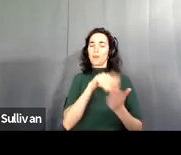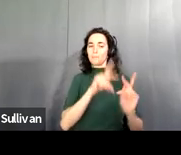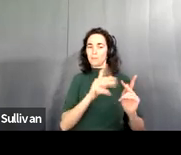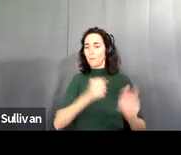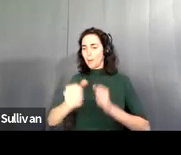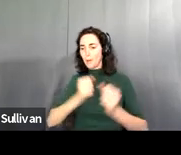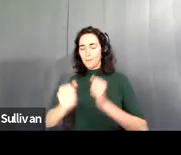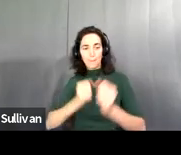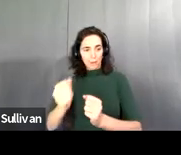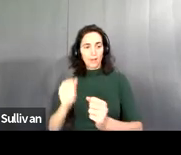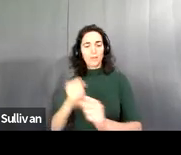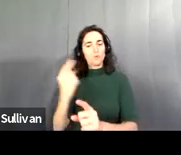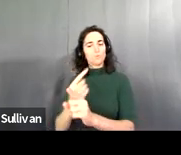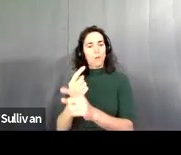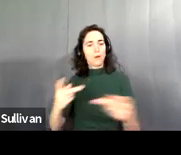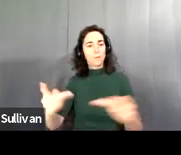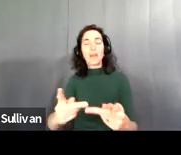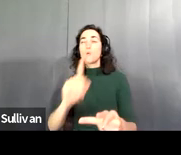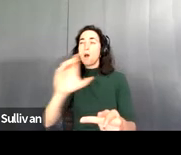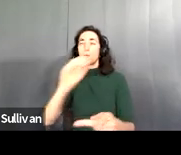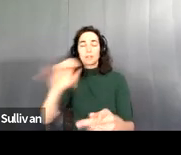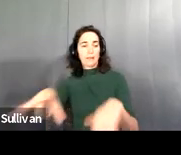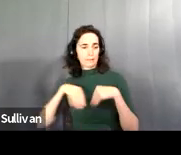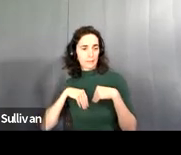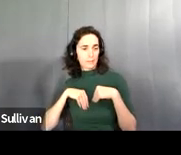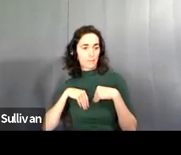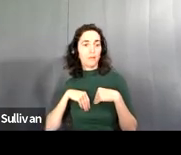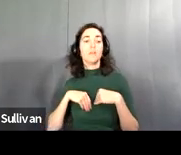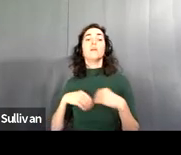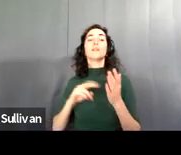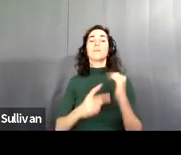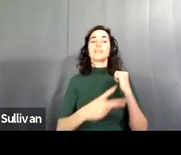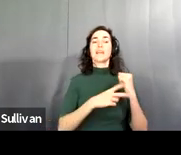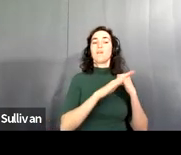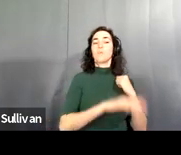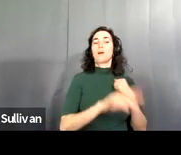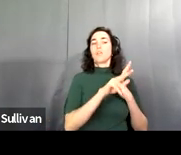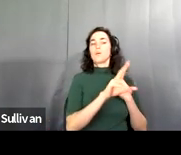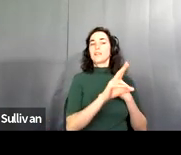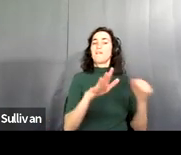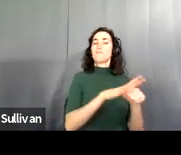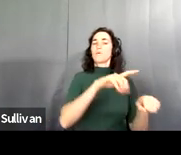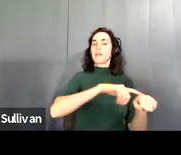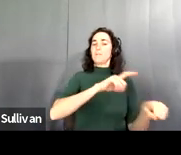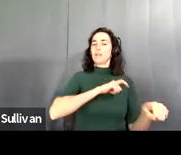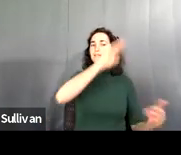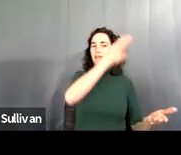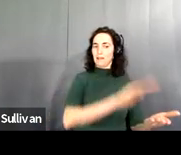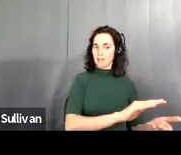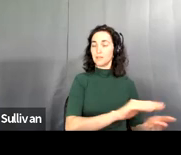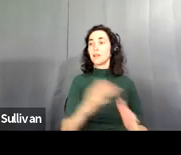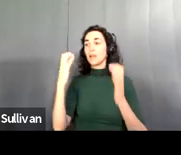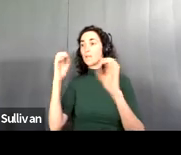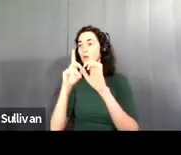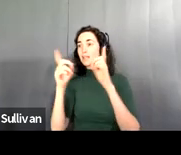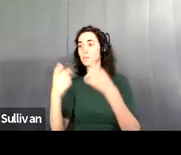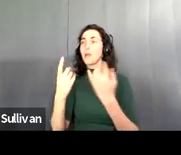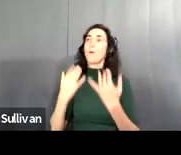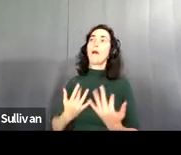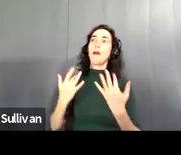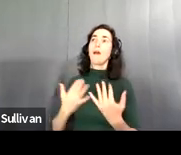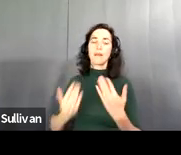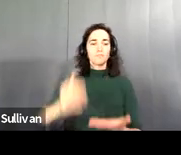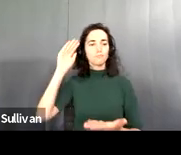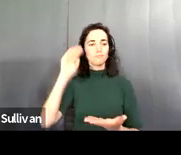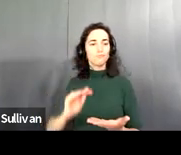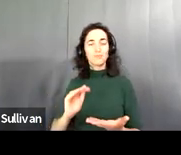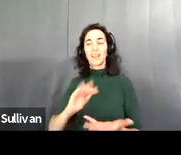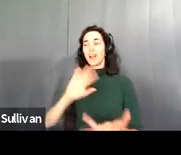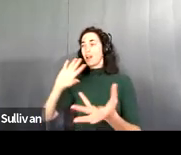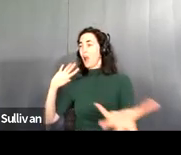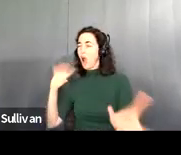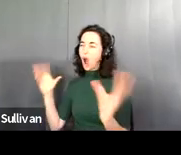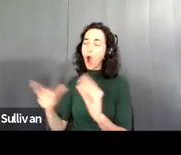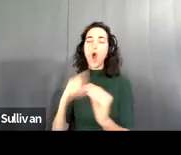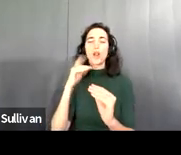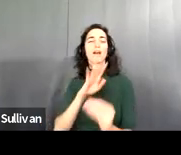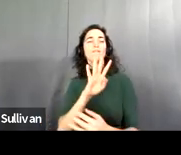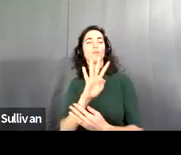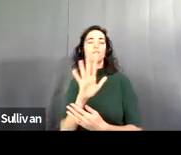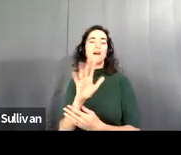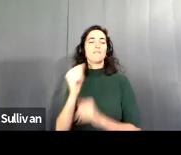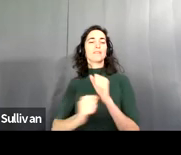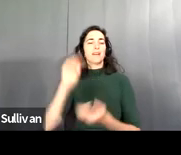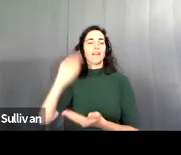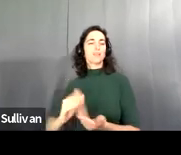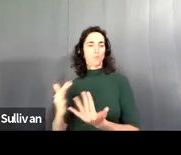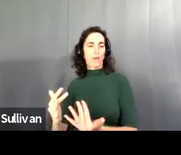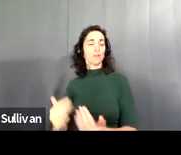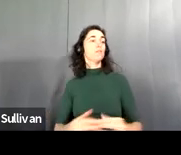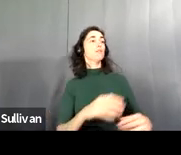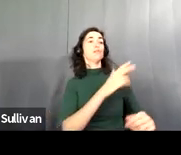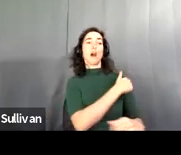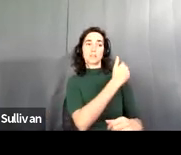were accepted 100% of the time, the crisis now initiatives, save the time equivalent of 37 full time officers, reducing wait times in emergency departments for behavioral health patients by a total of 45 years, saving local hospitals and emergency departments